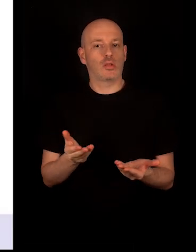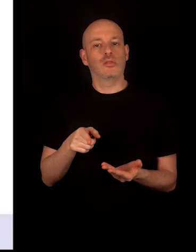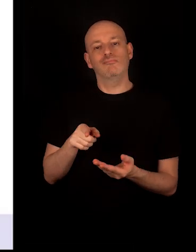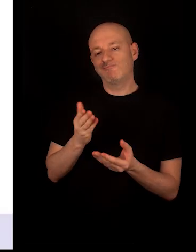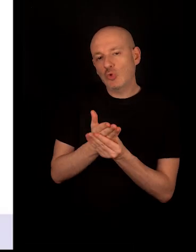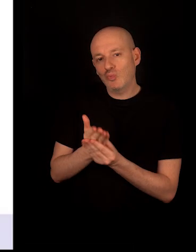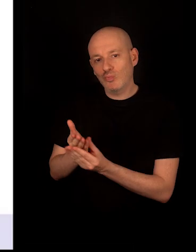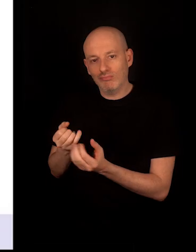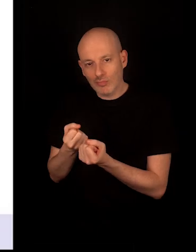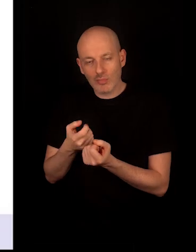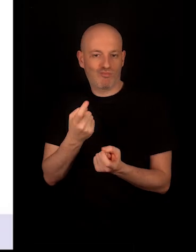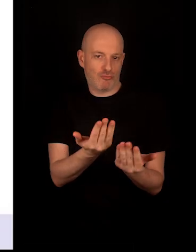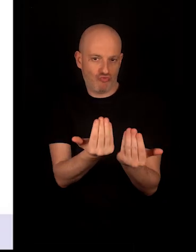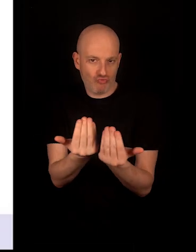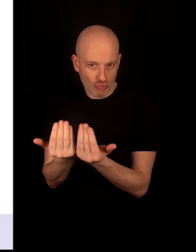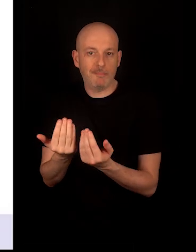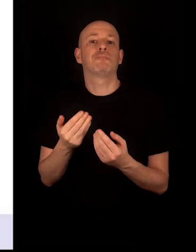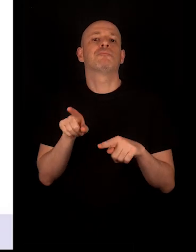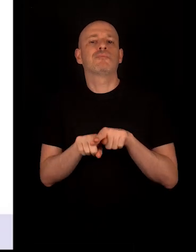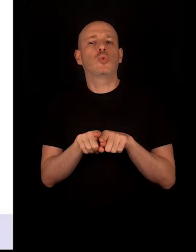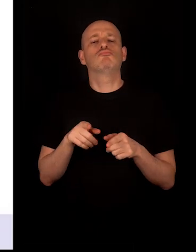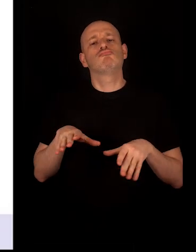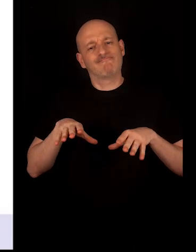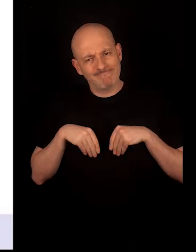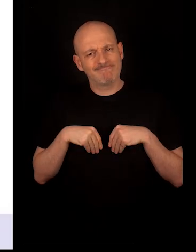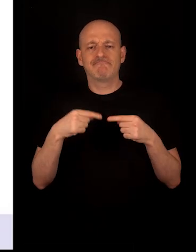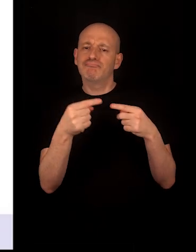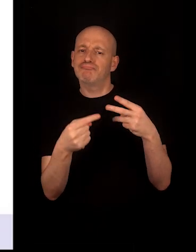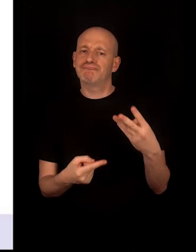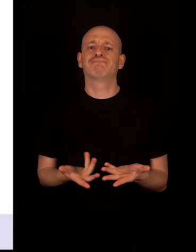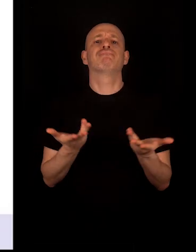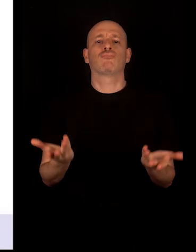we will ask for supporting documents and we accept any of the following: